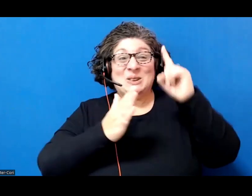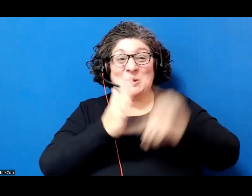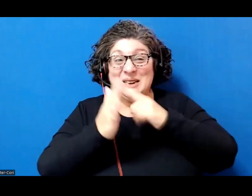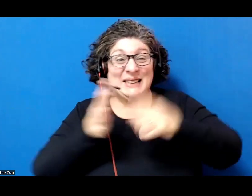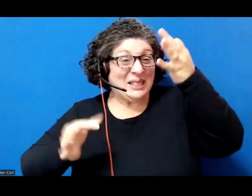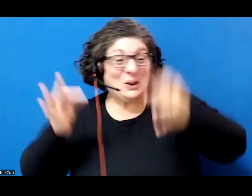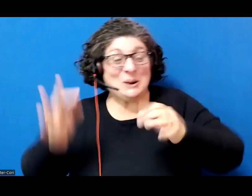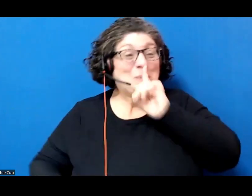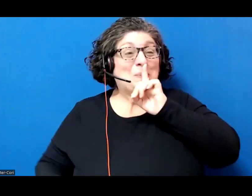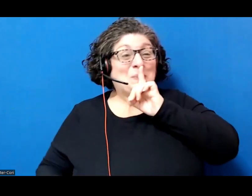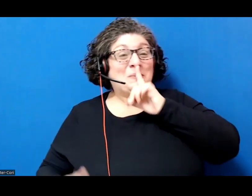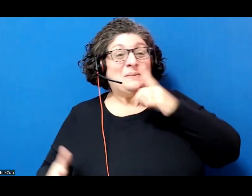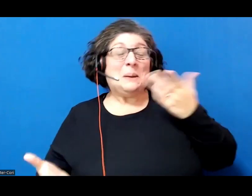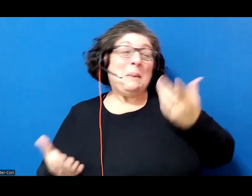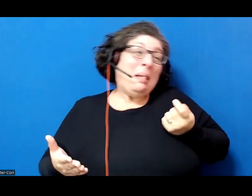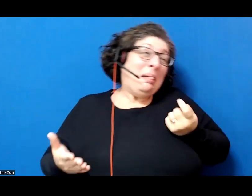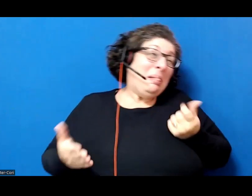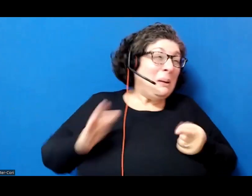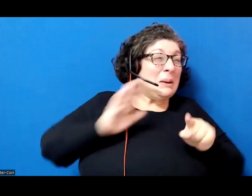Maybe a little bit with respect to the Dobbs decision.